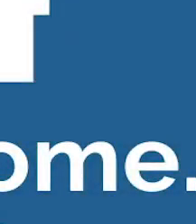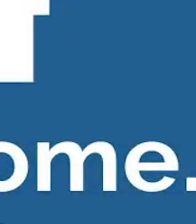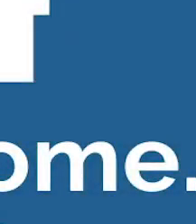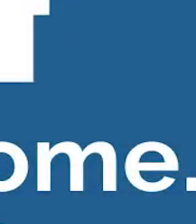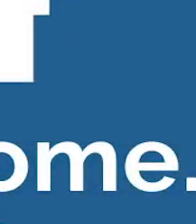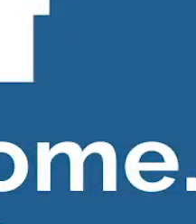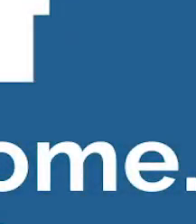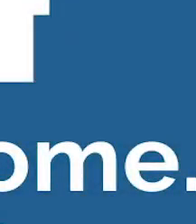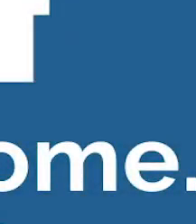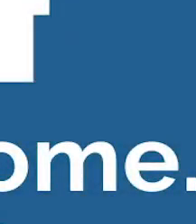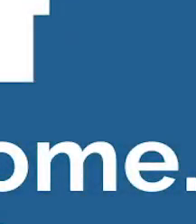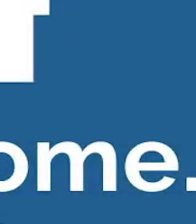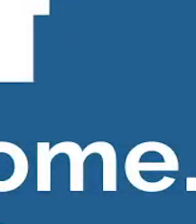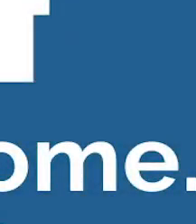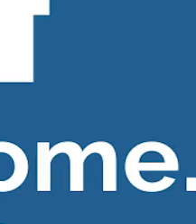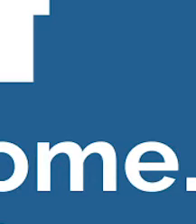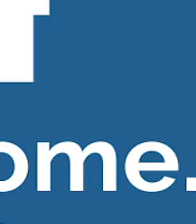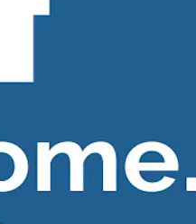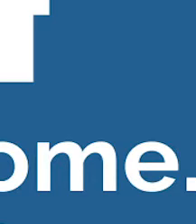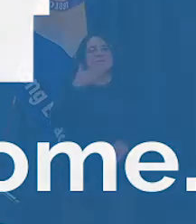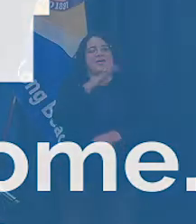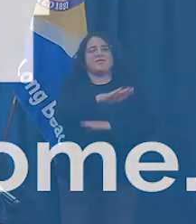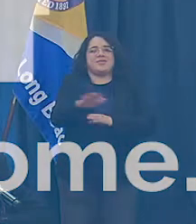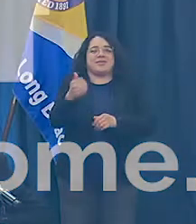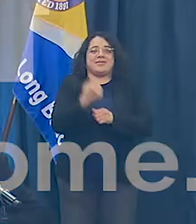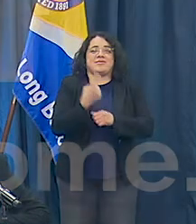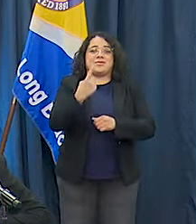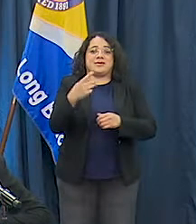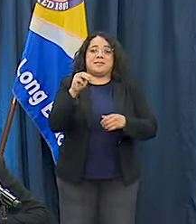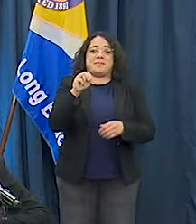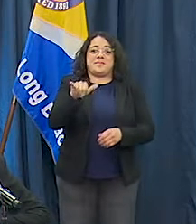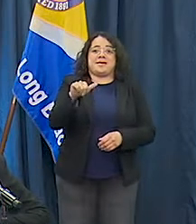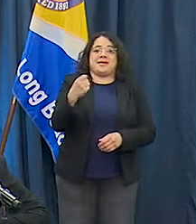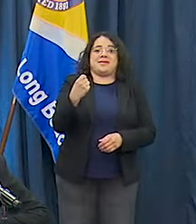Well good afternoon everyone. We are here on May the 11th, it's Monday and we're